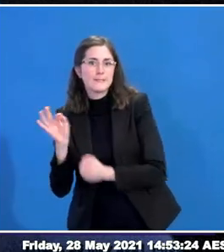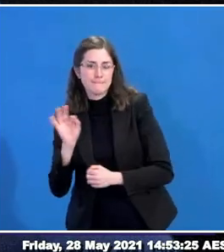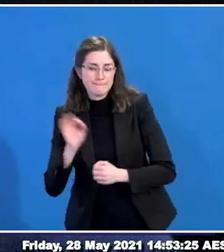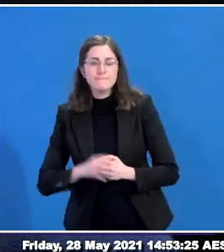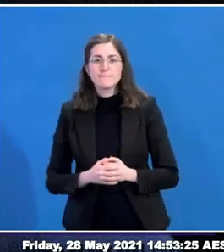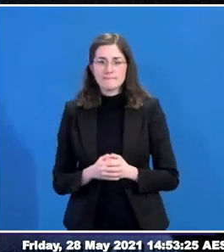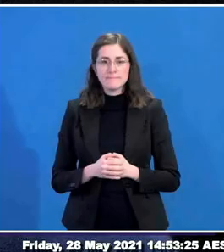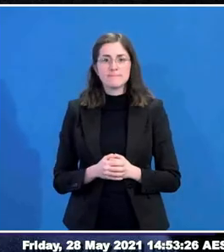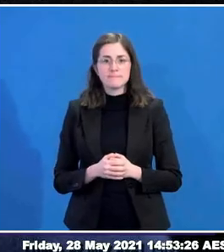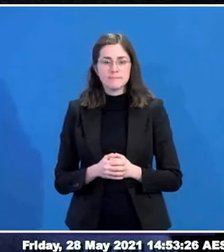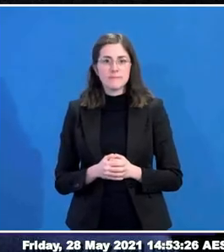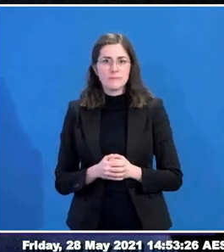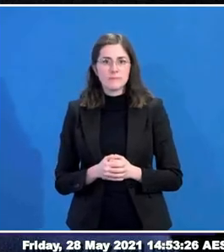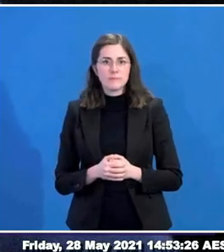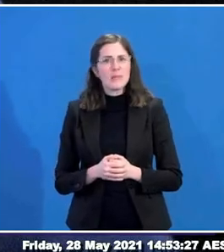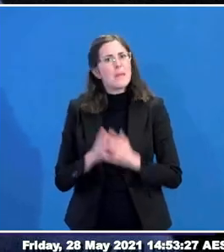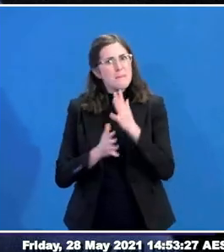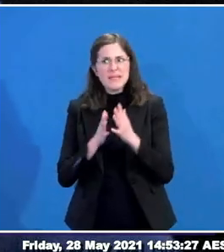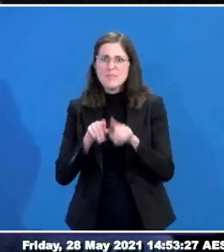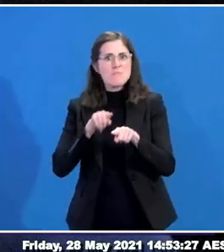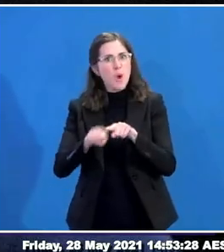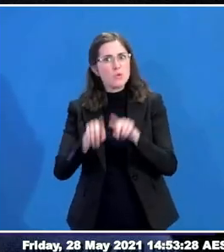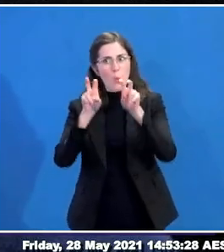not miles apart from that idea.